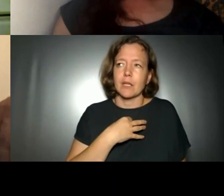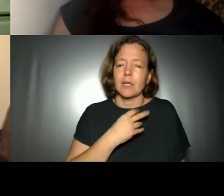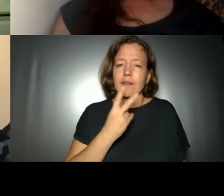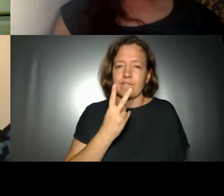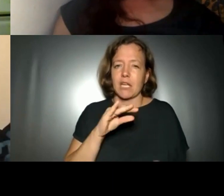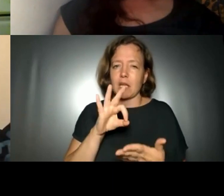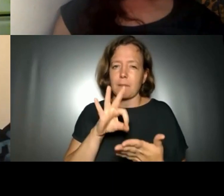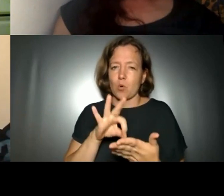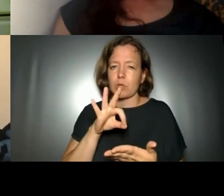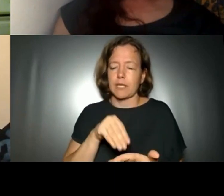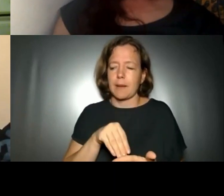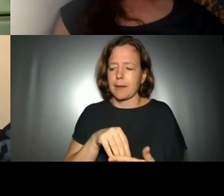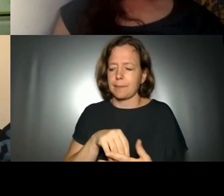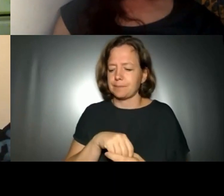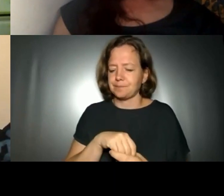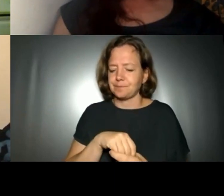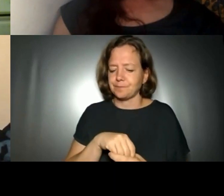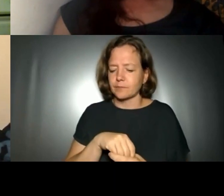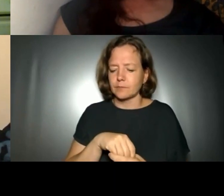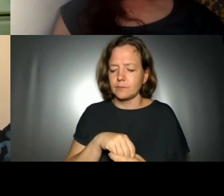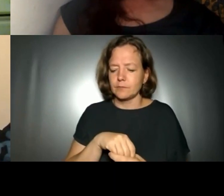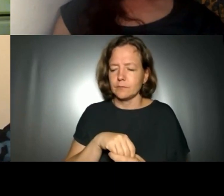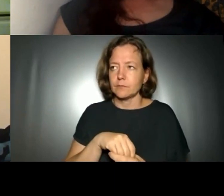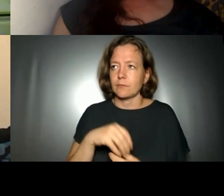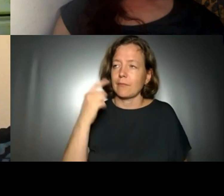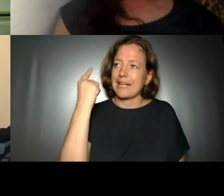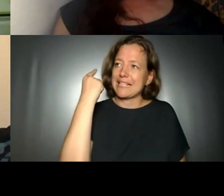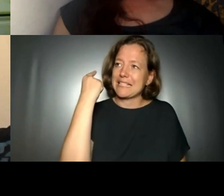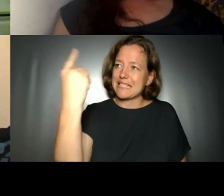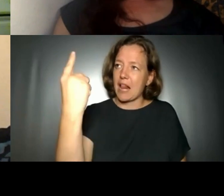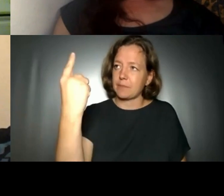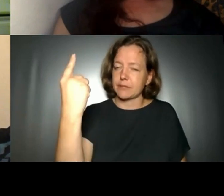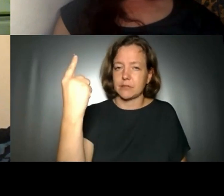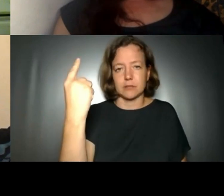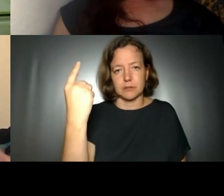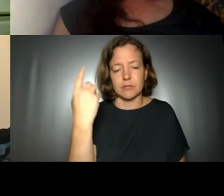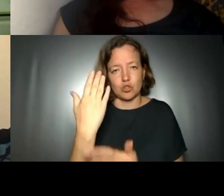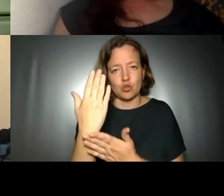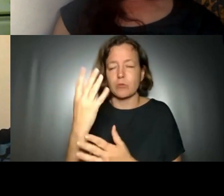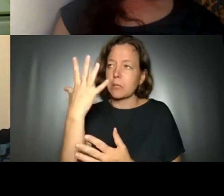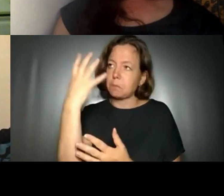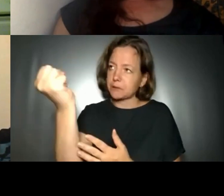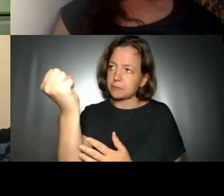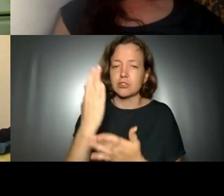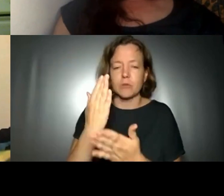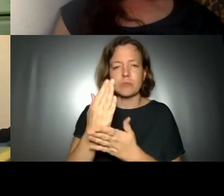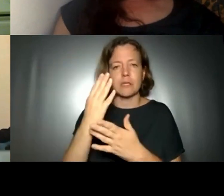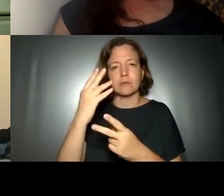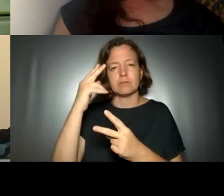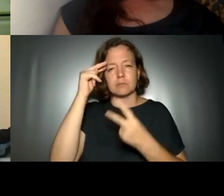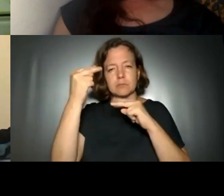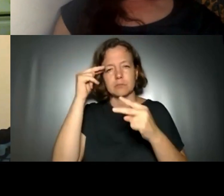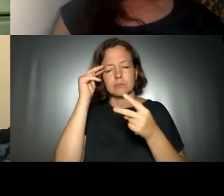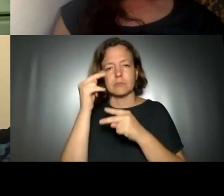has reflected on their privileges, especially when we talk about disability, about non-disabled privileges,